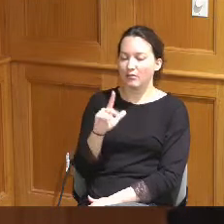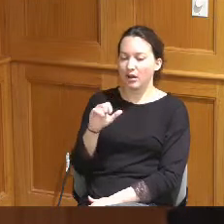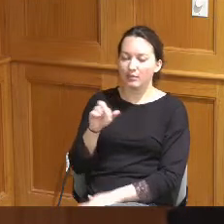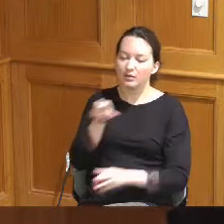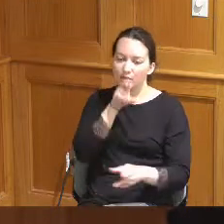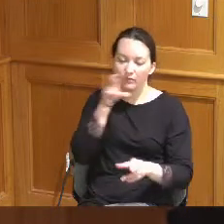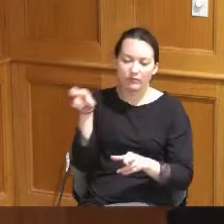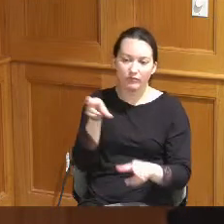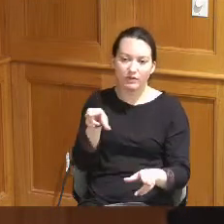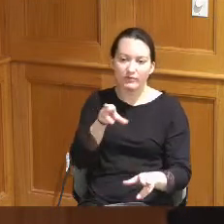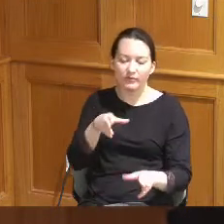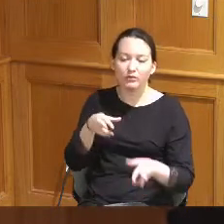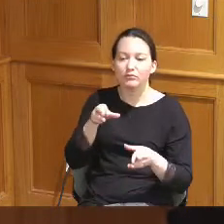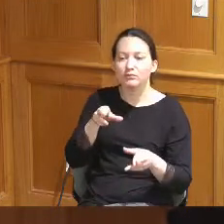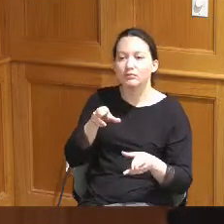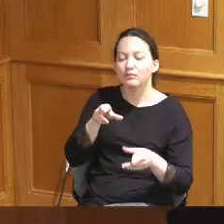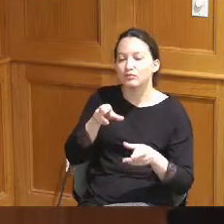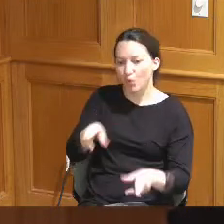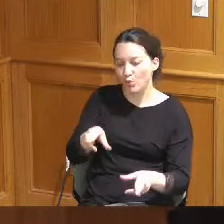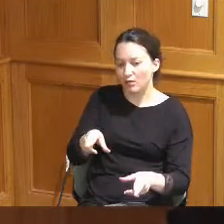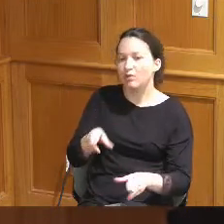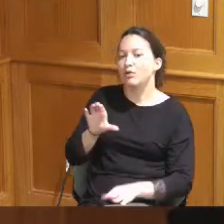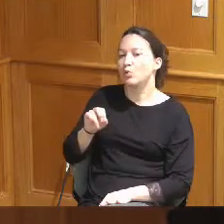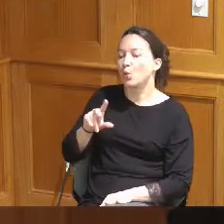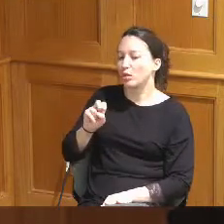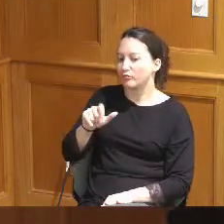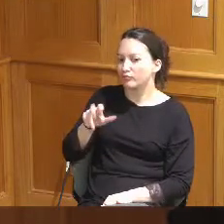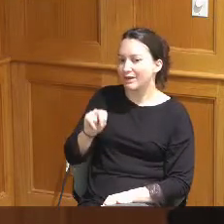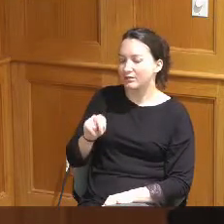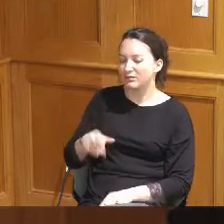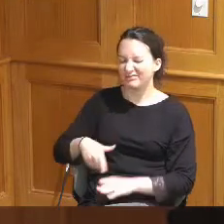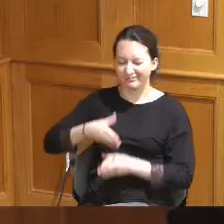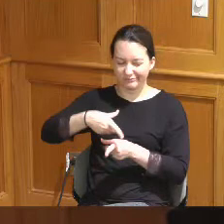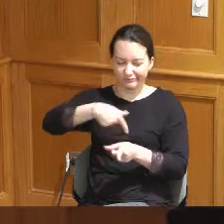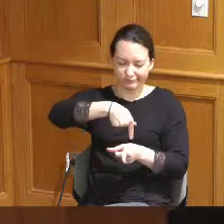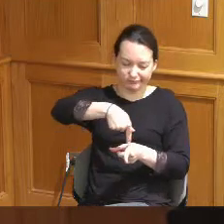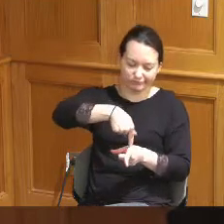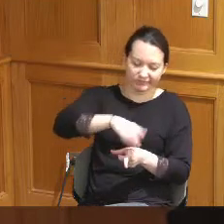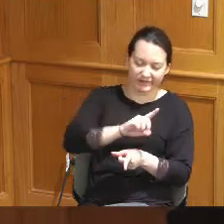in Colerain Township this is approximately between Day Road and Dunlap Road it's a